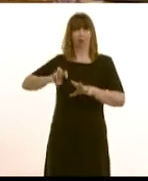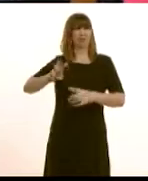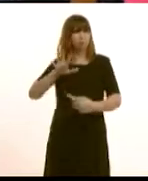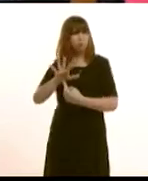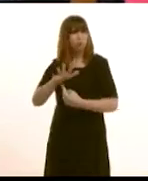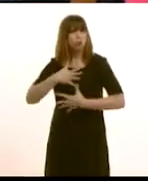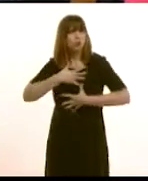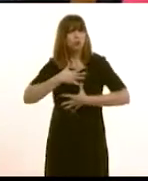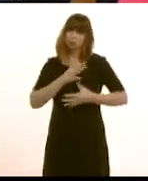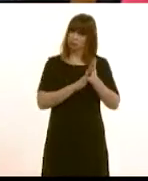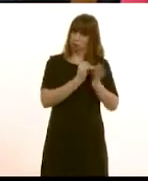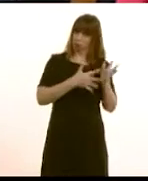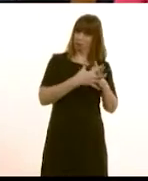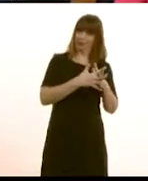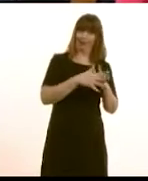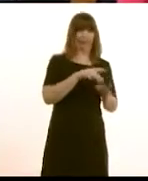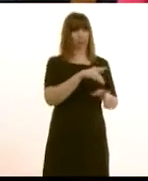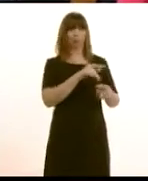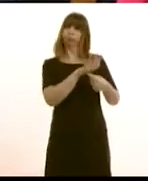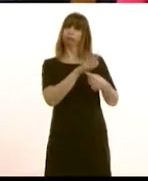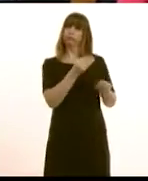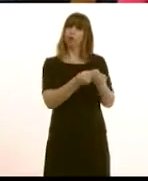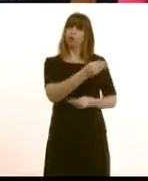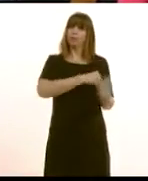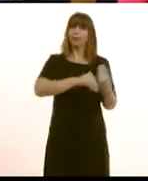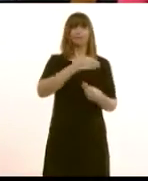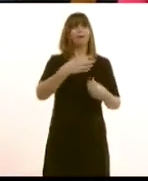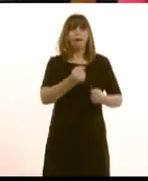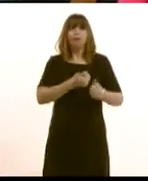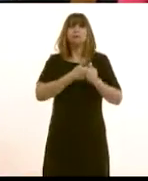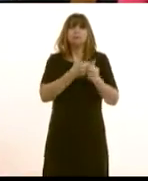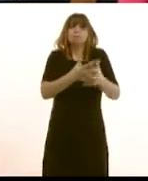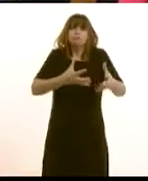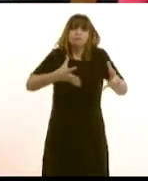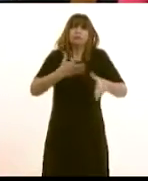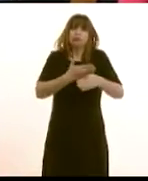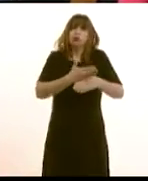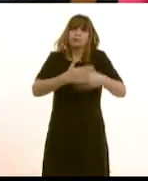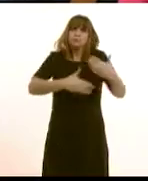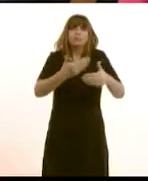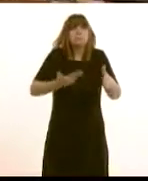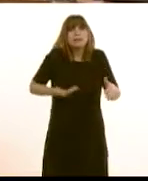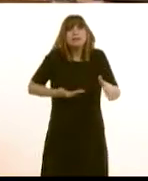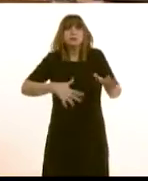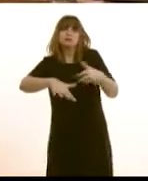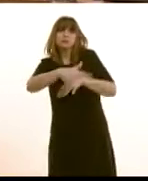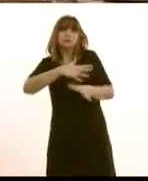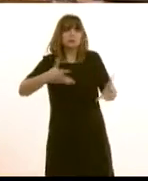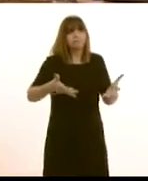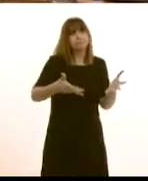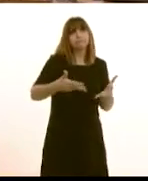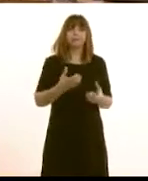are taking forward wide-ranging actions that are supporting jobs and growth and improving the business environment. Mike Hedges: Can I thank the First Minister